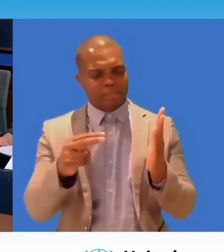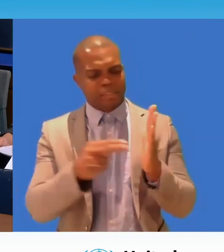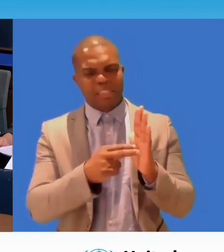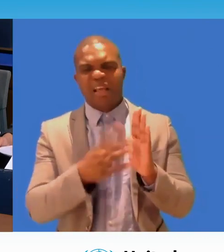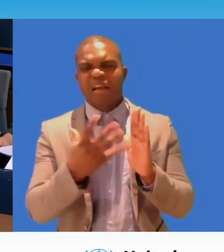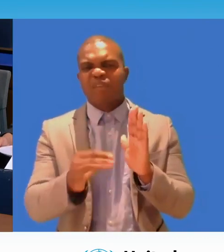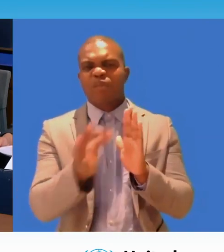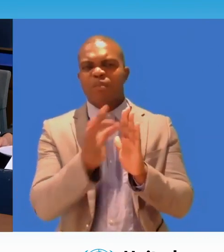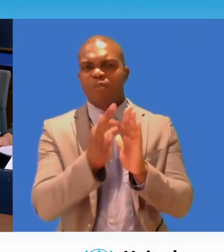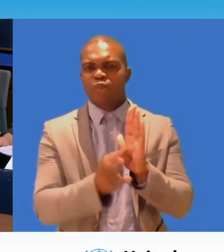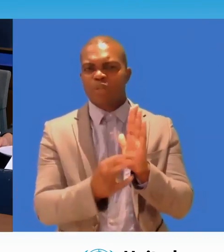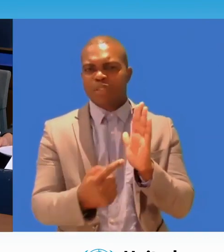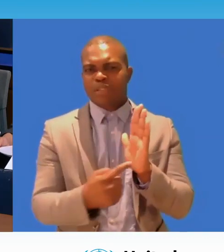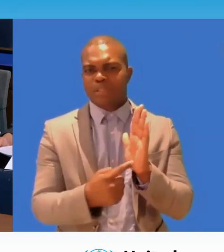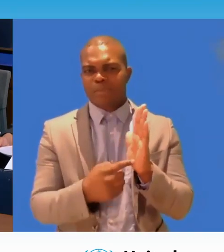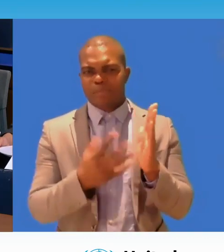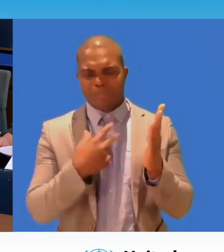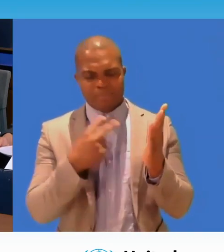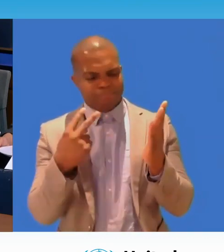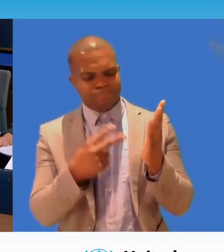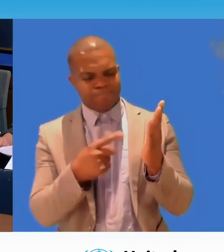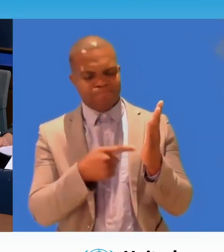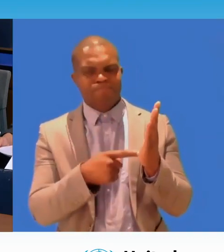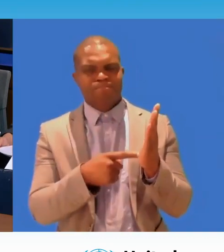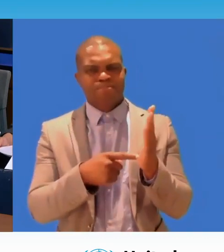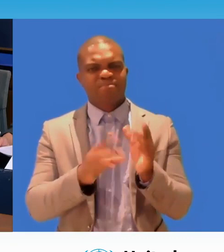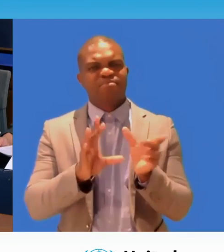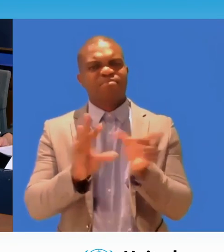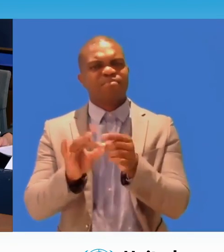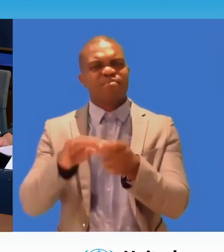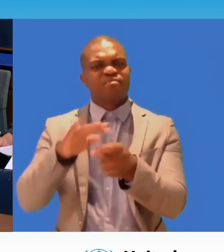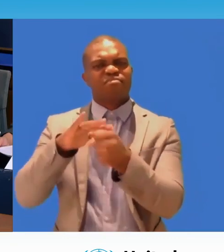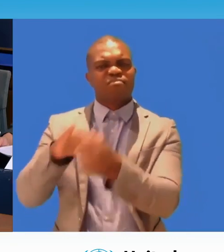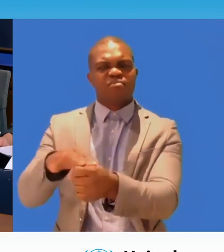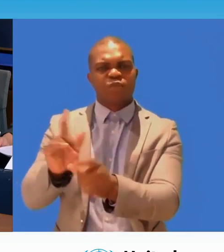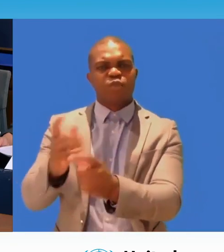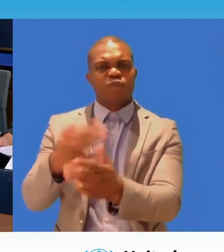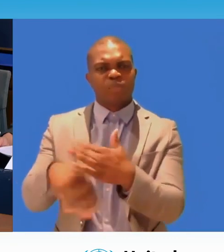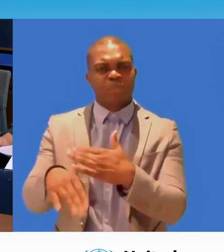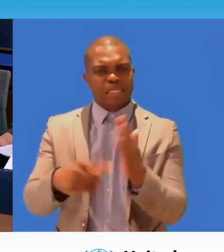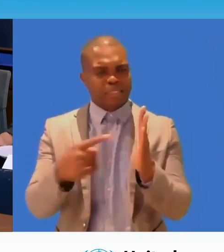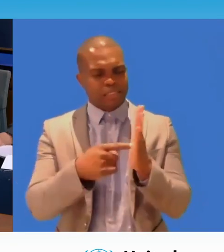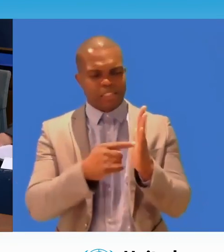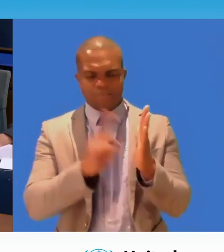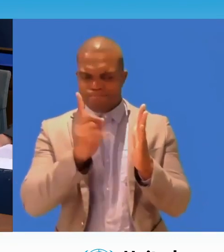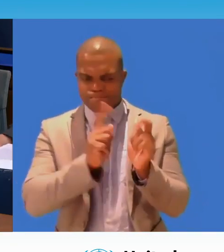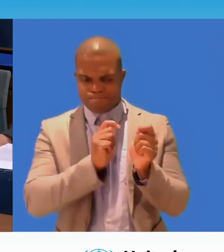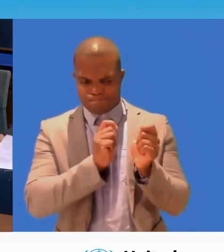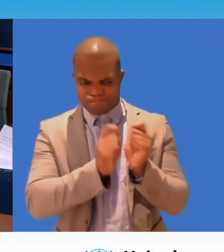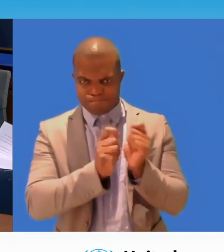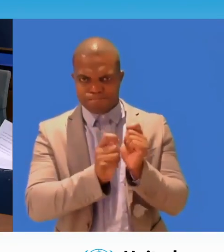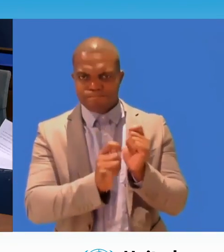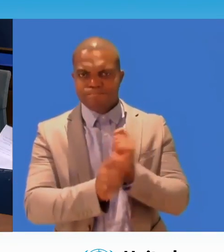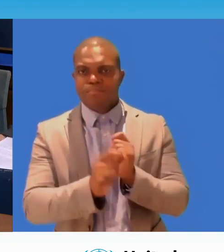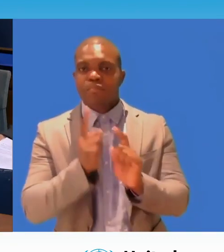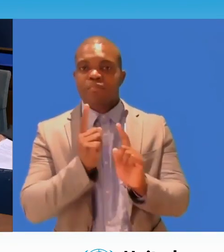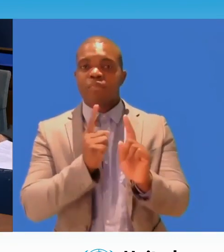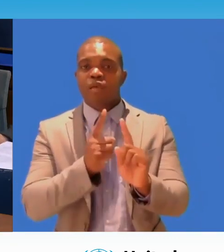with disabilities of which a majority of members are persons with disabilities this basic policy